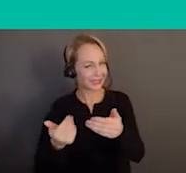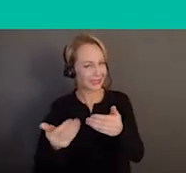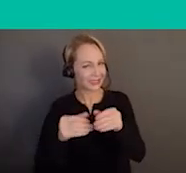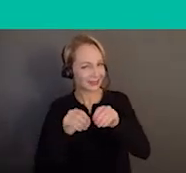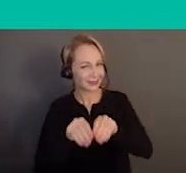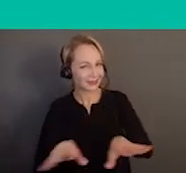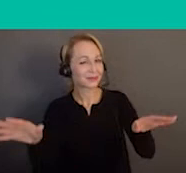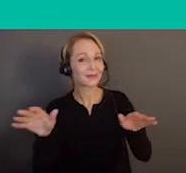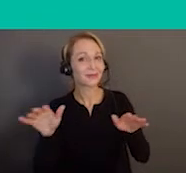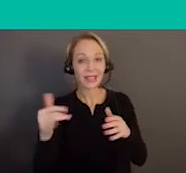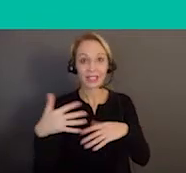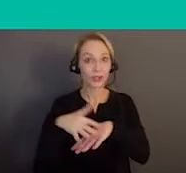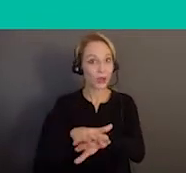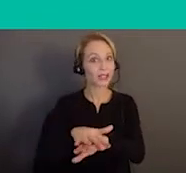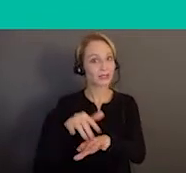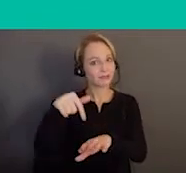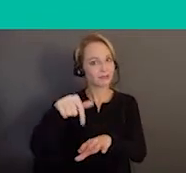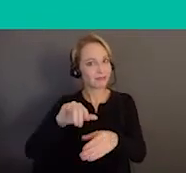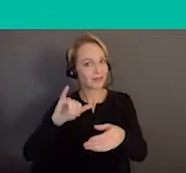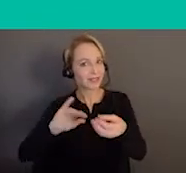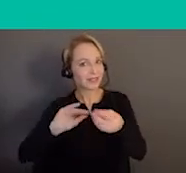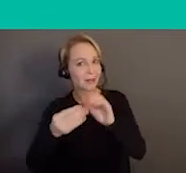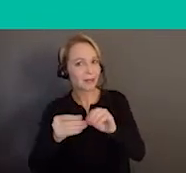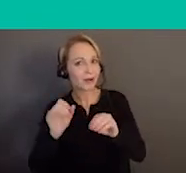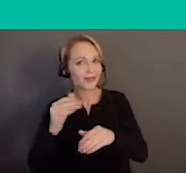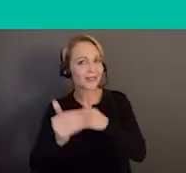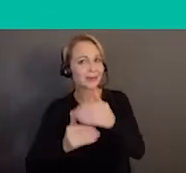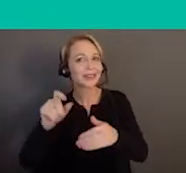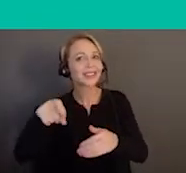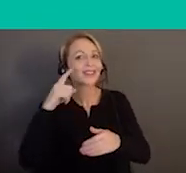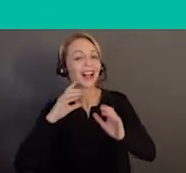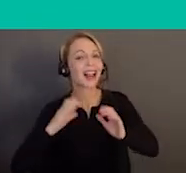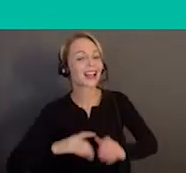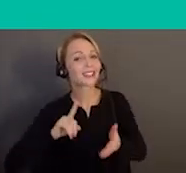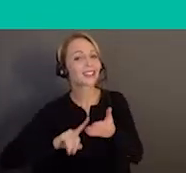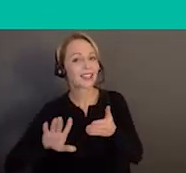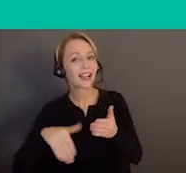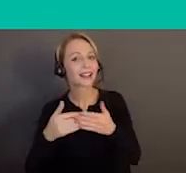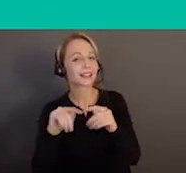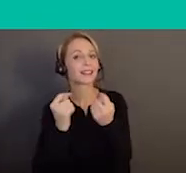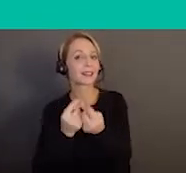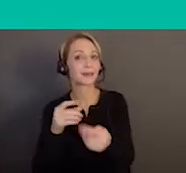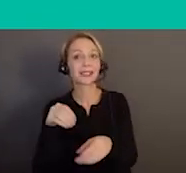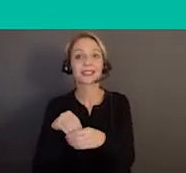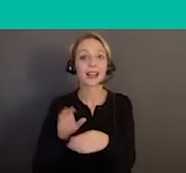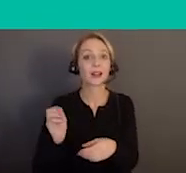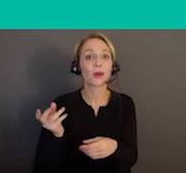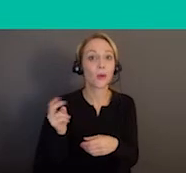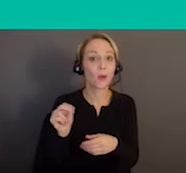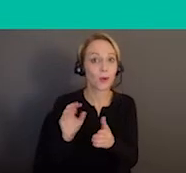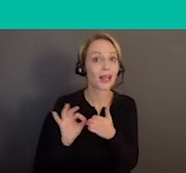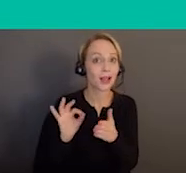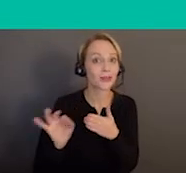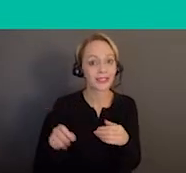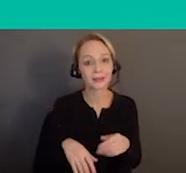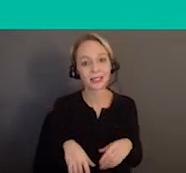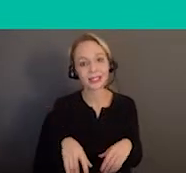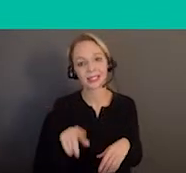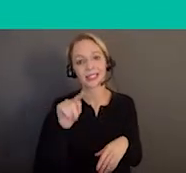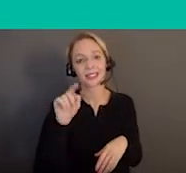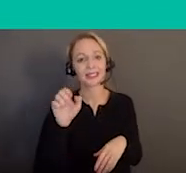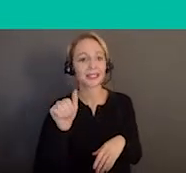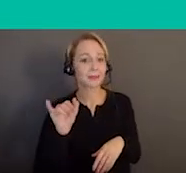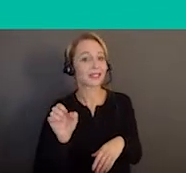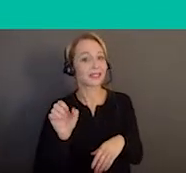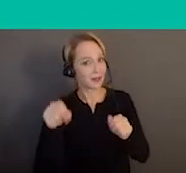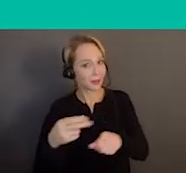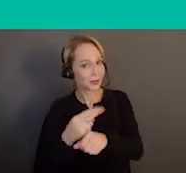AND REDUCES THE NUMBER OF STEPS NEEDED FOR CLIENTS TO